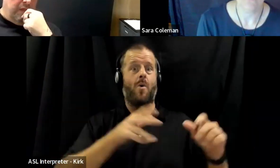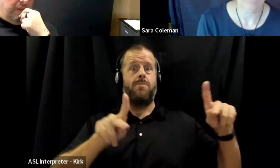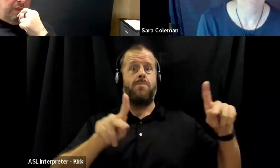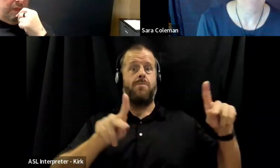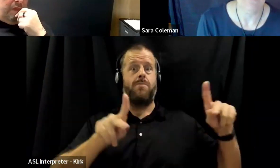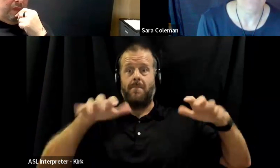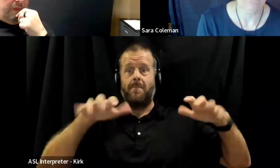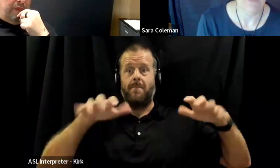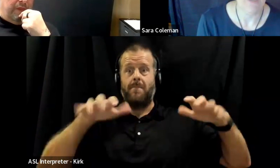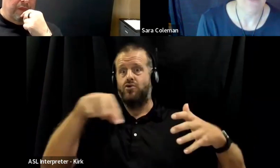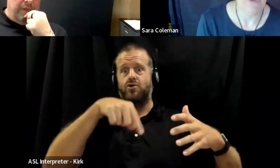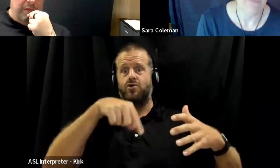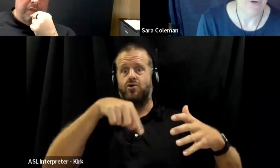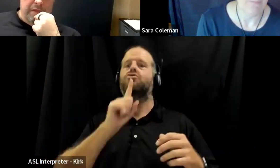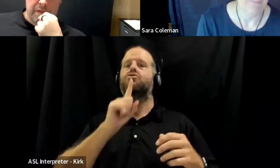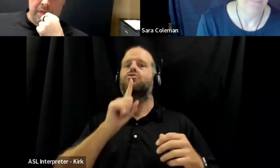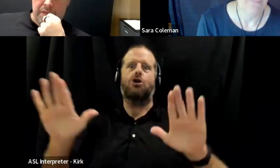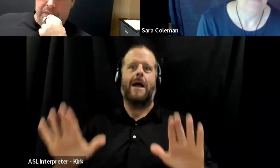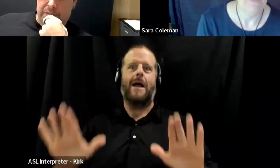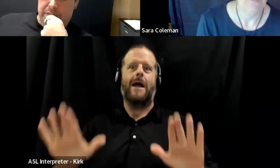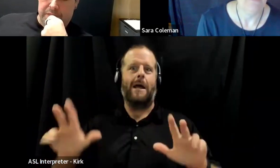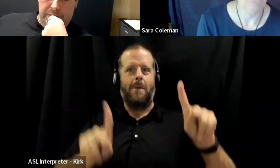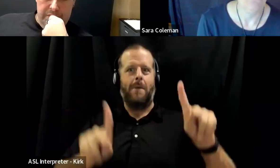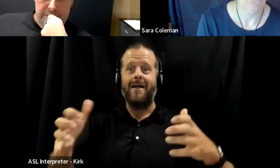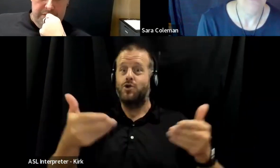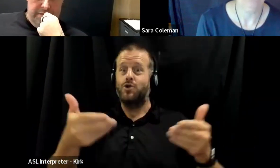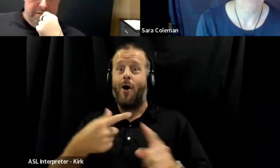great population to be hiring from, because we